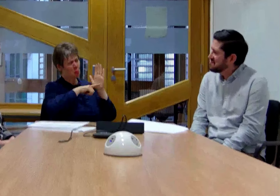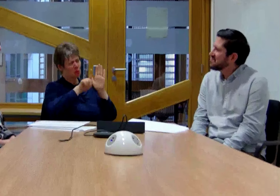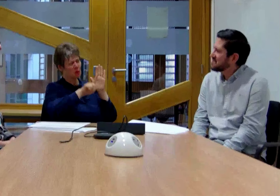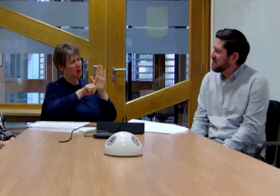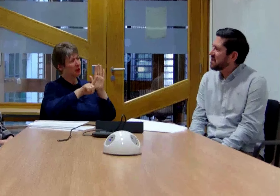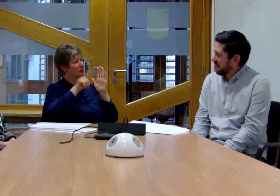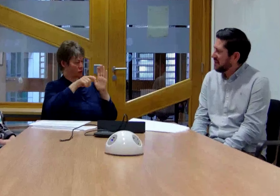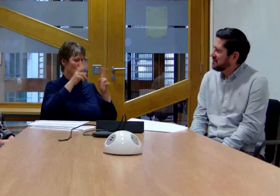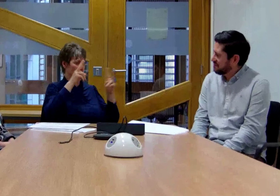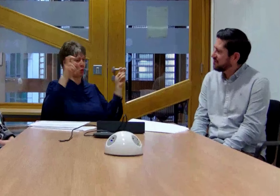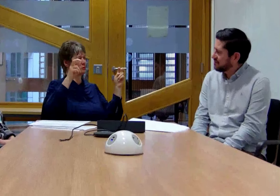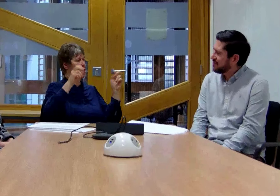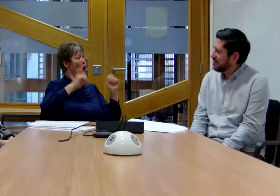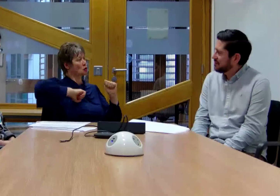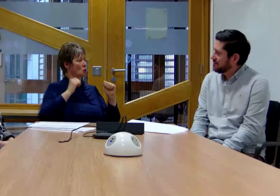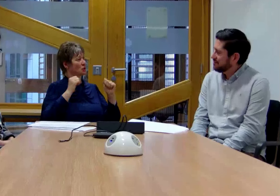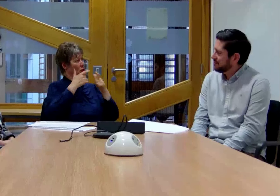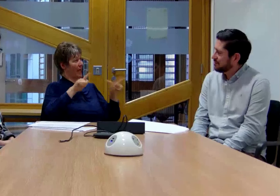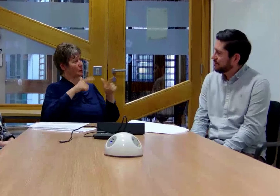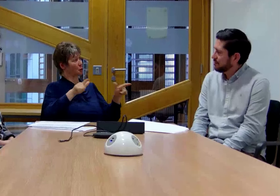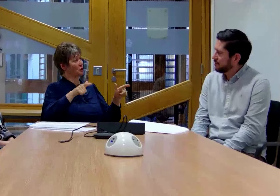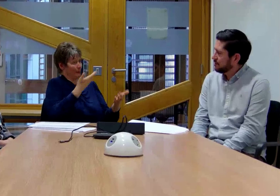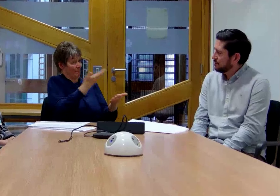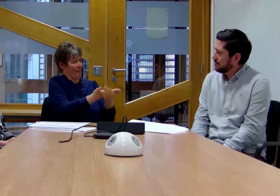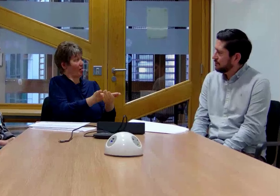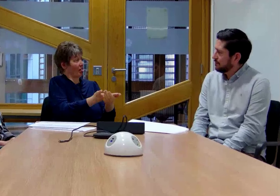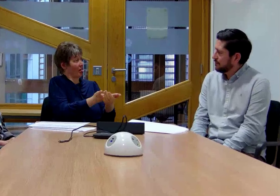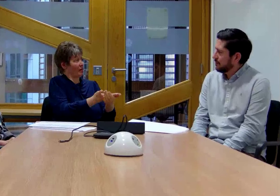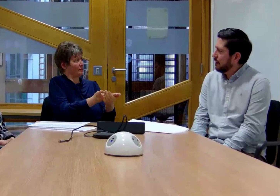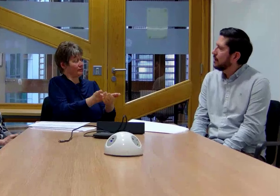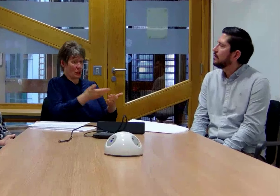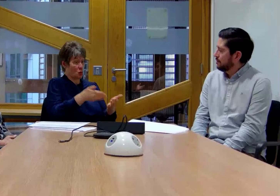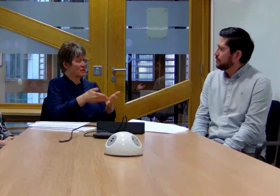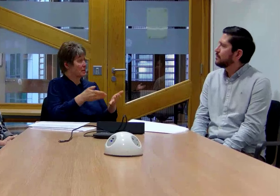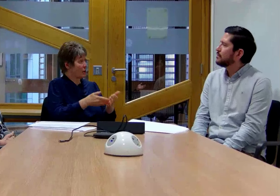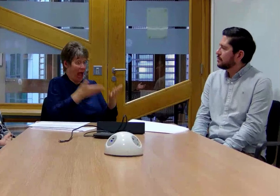the Scottish Languages Bill, which is looking at position of Gaelic and Scots in Scotland